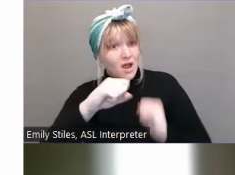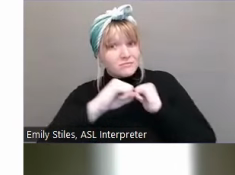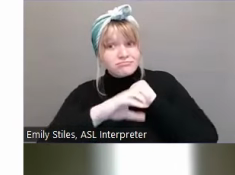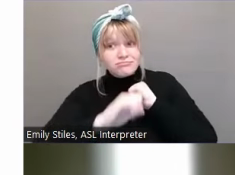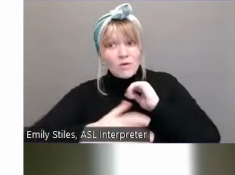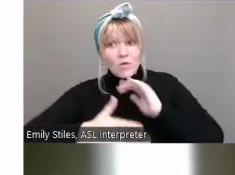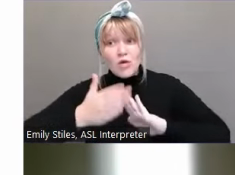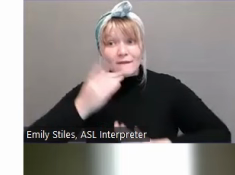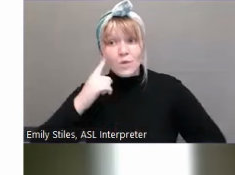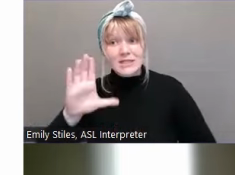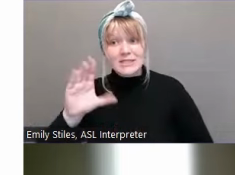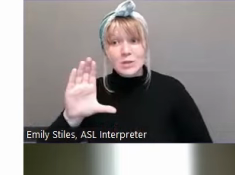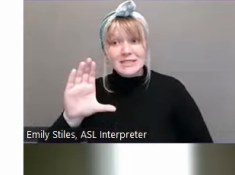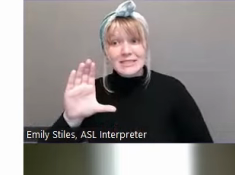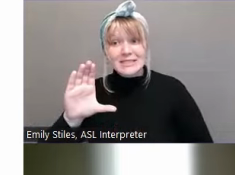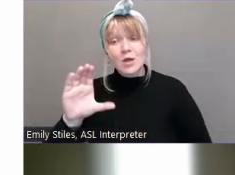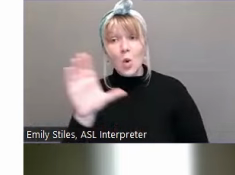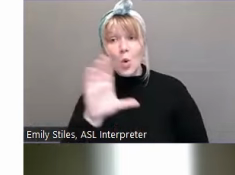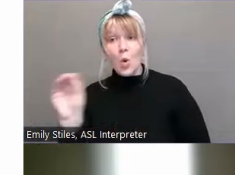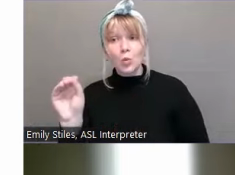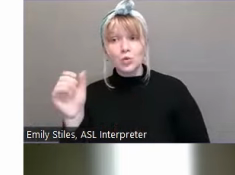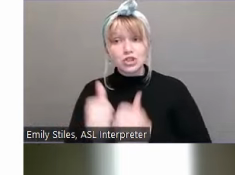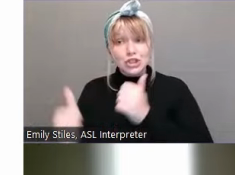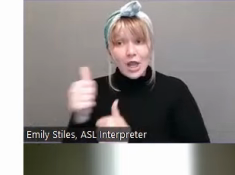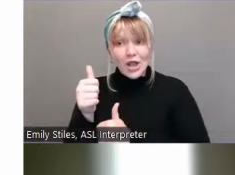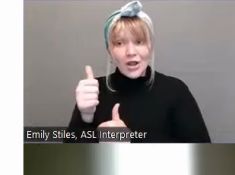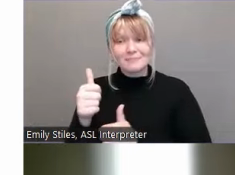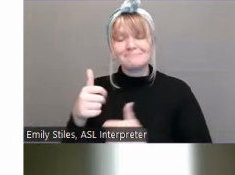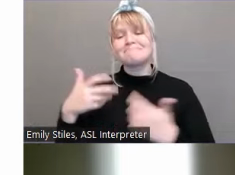I've been in that capacity since 2021.